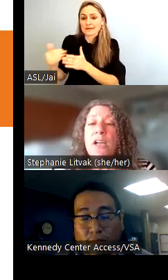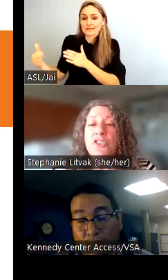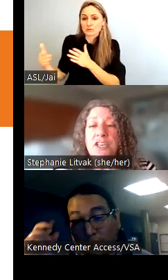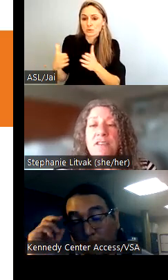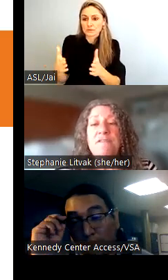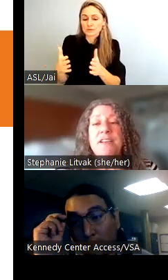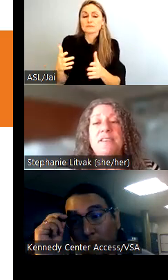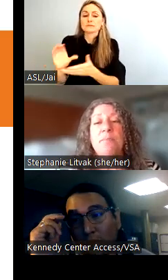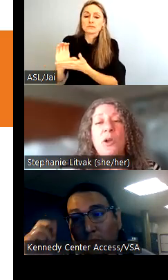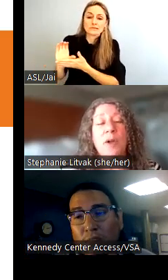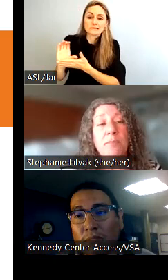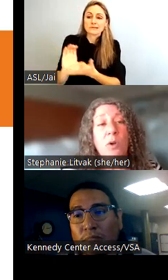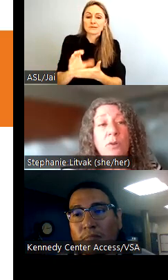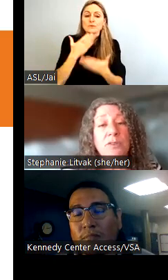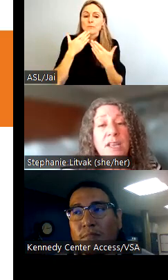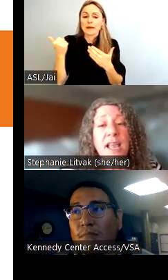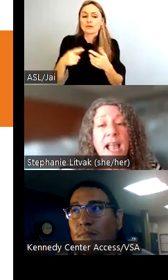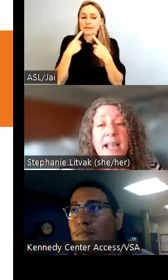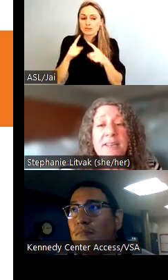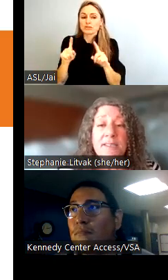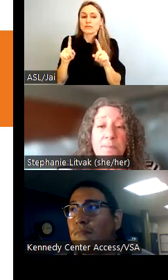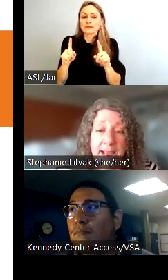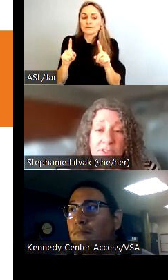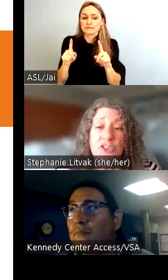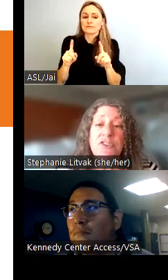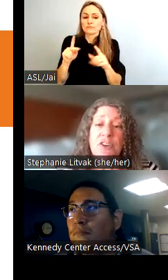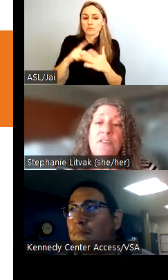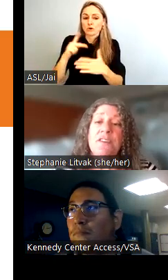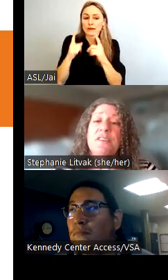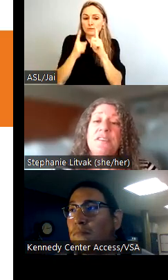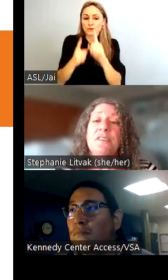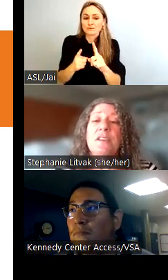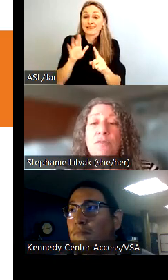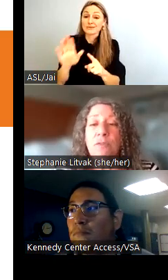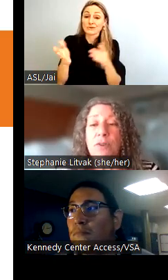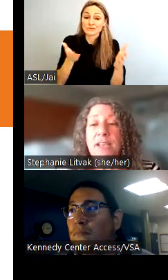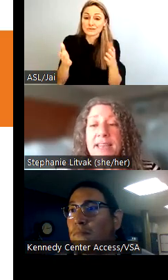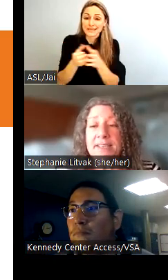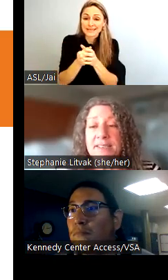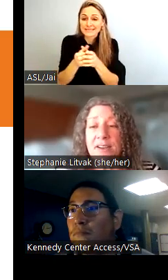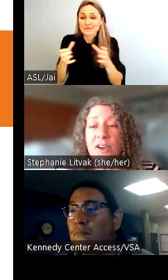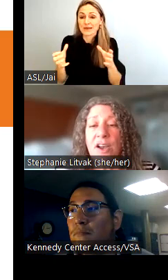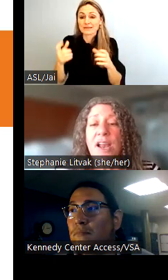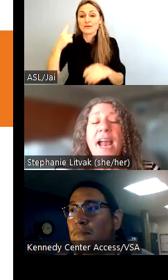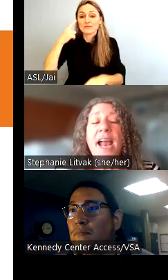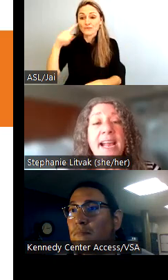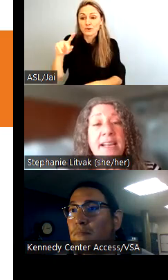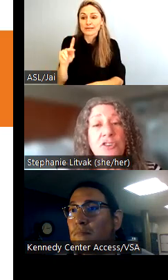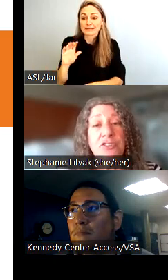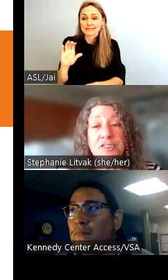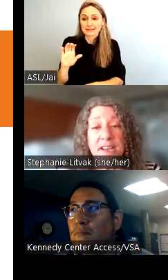achieve VSA Program goals and expand your services for the Kennedy Center and your stakeholders.